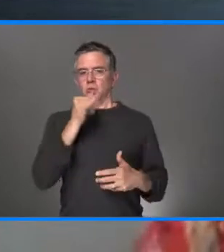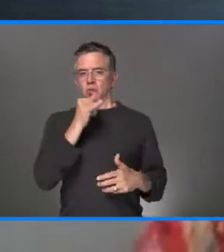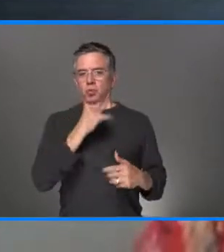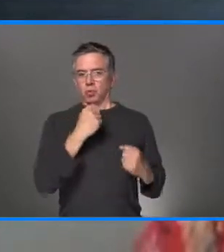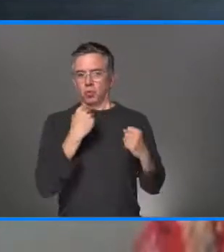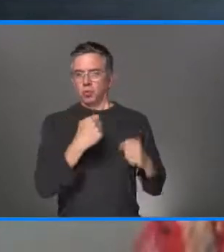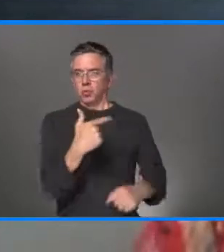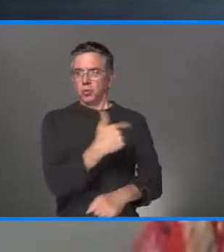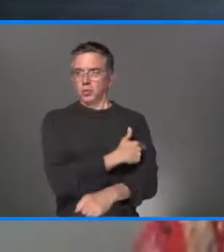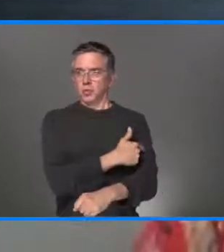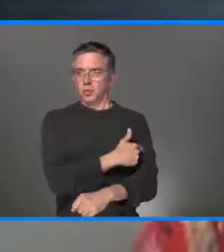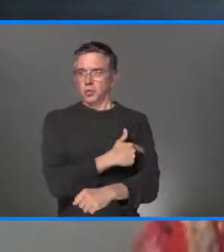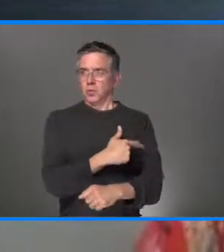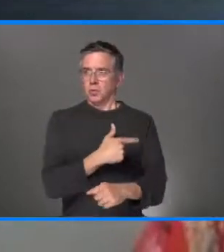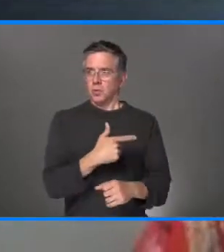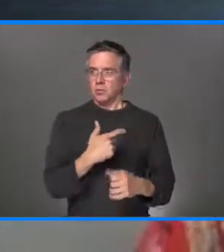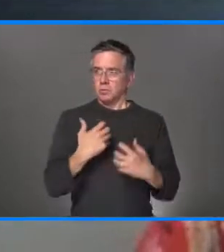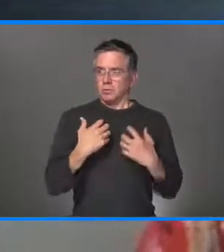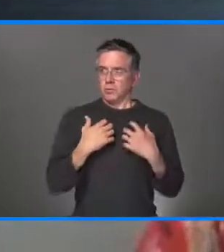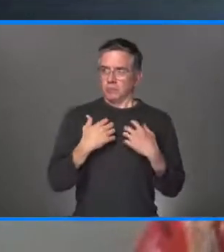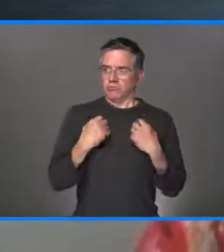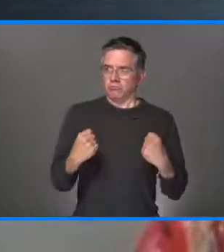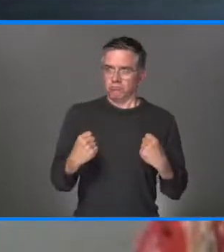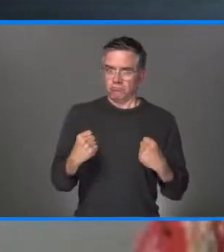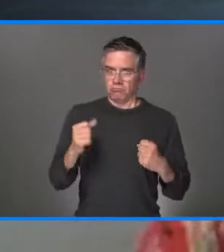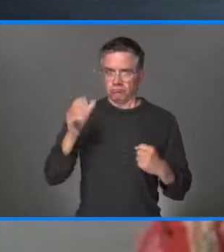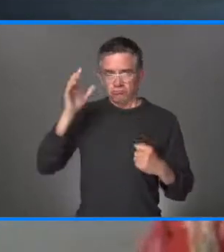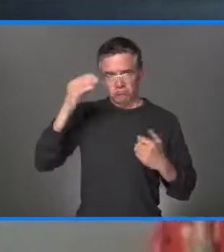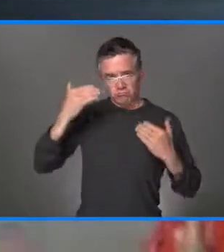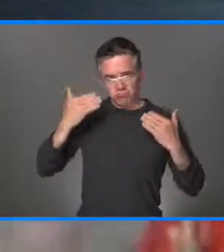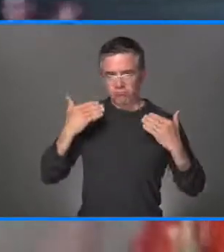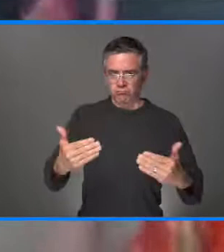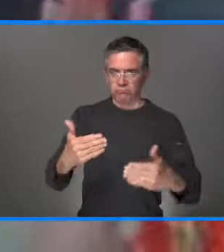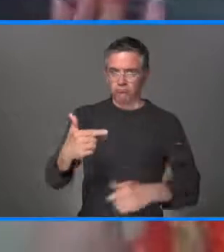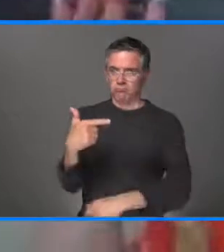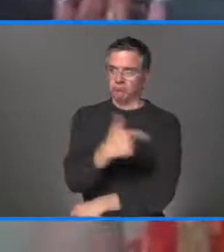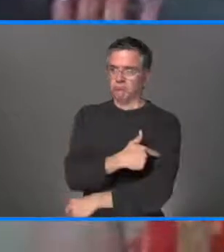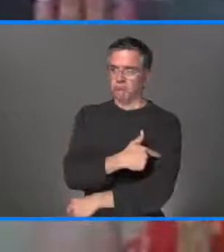and the way that she kind of believed in making,